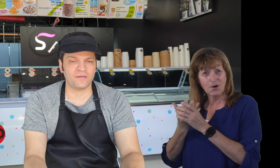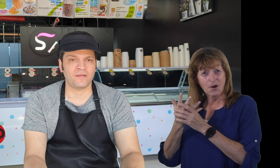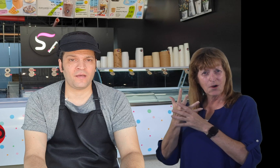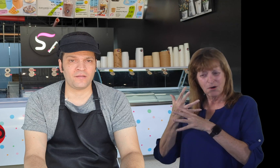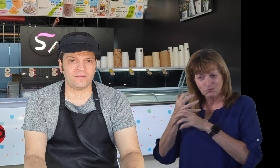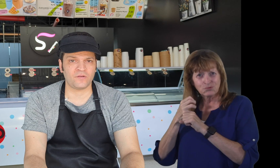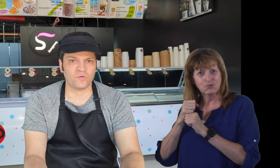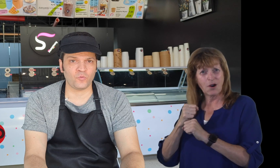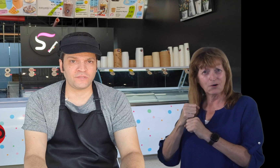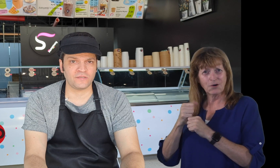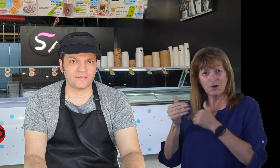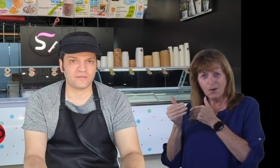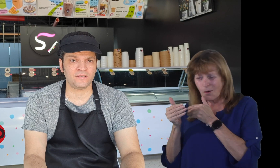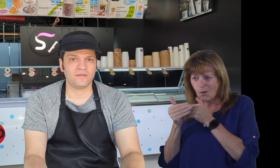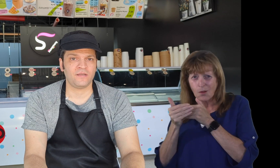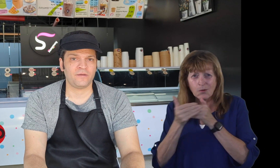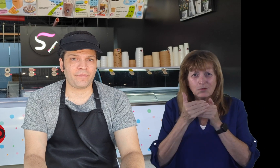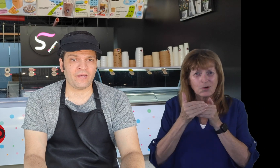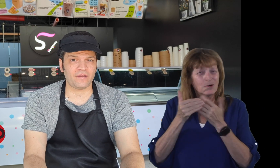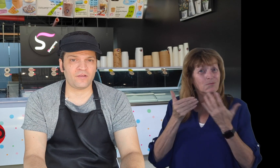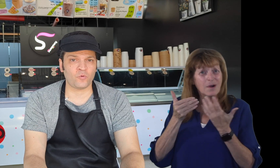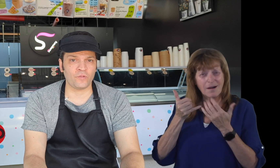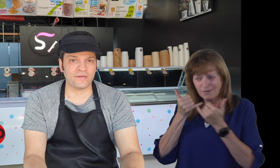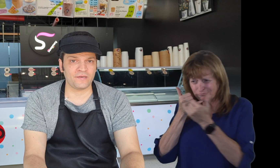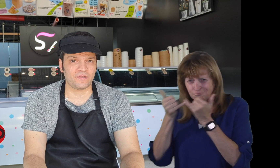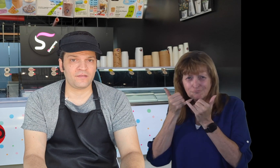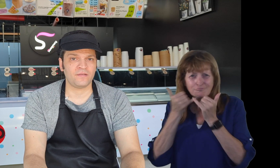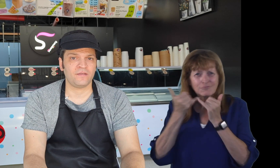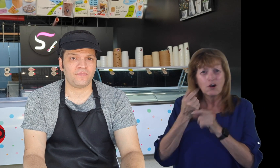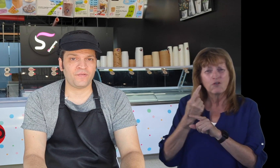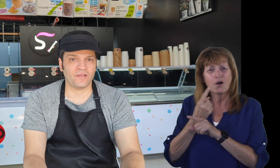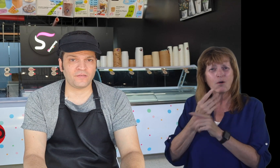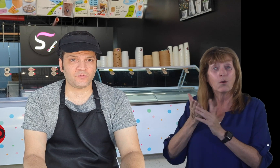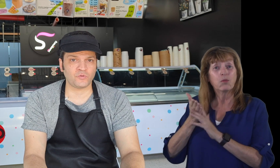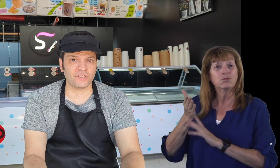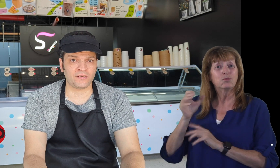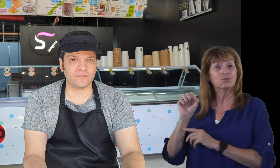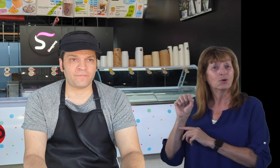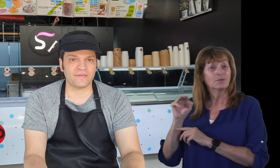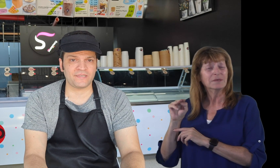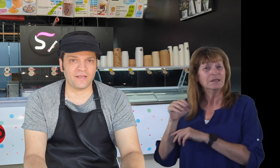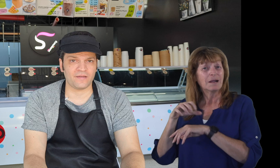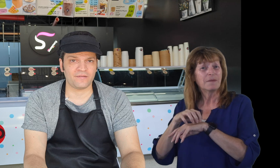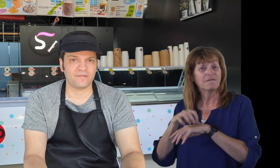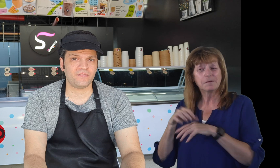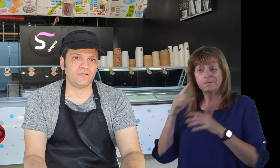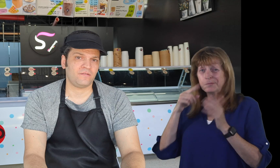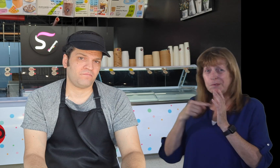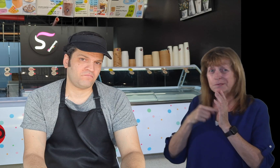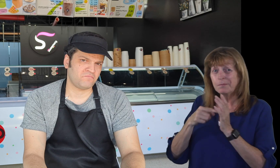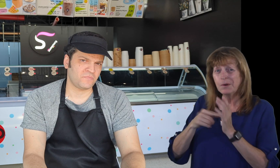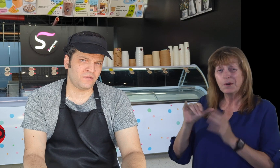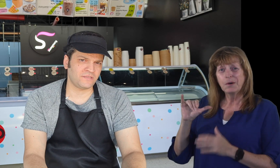stronger and closer by calling regularly via social media platforms